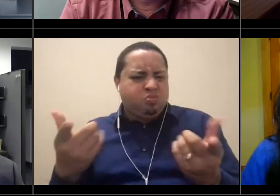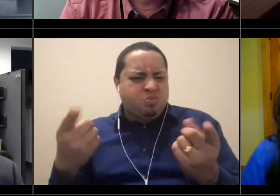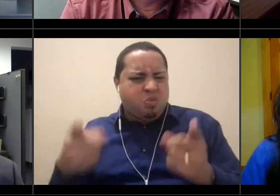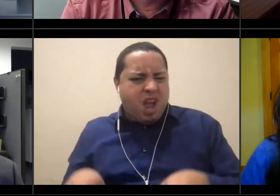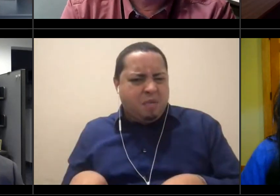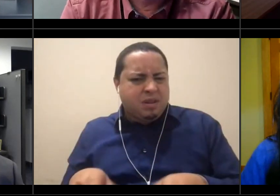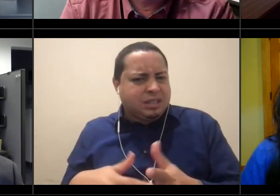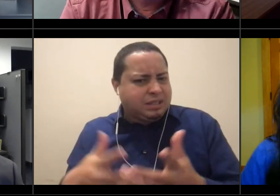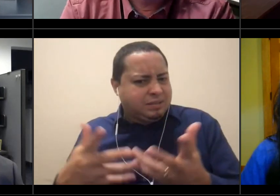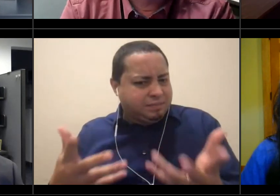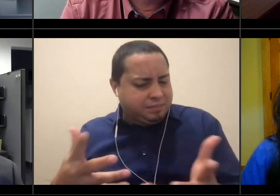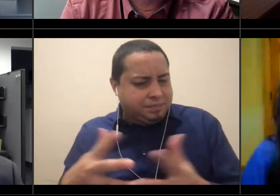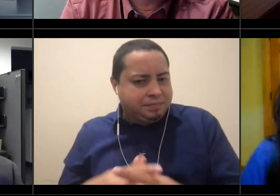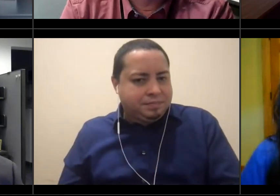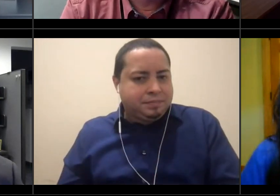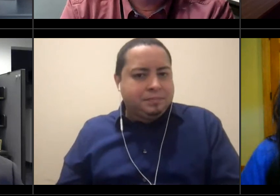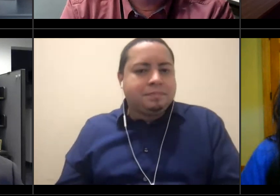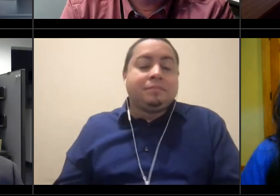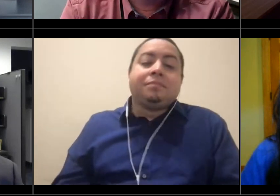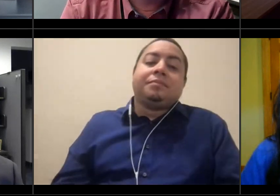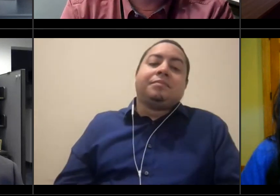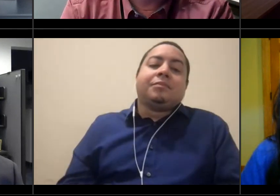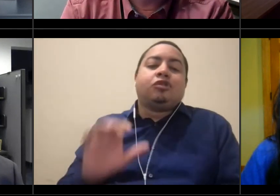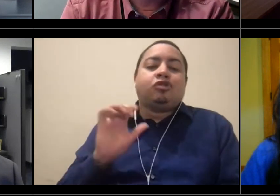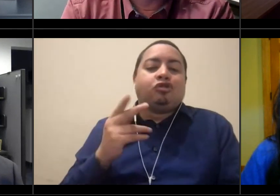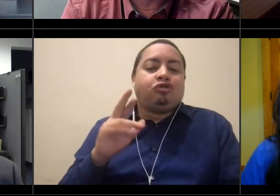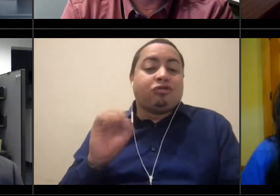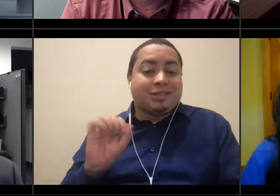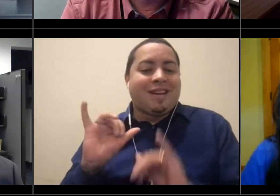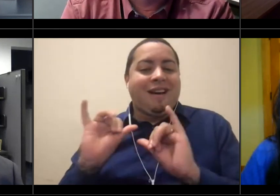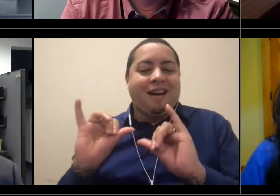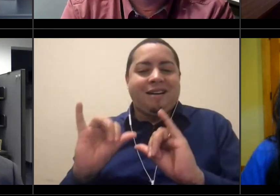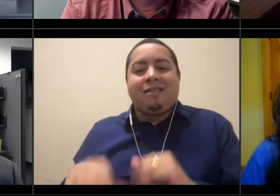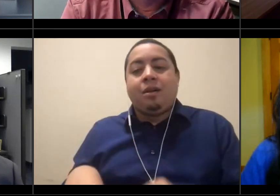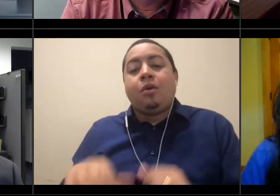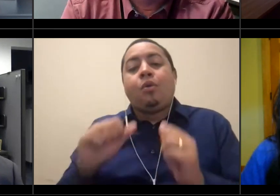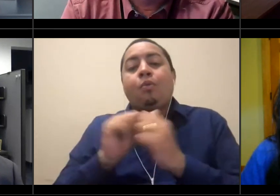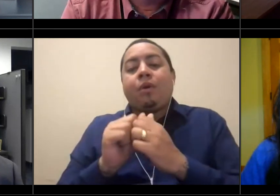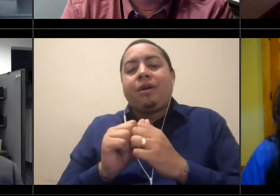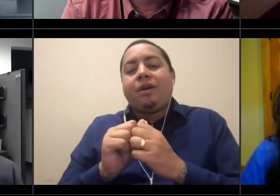Ah, so we have with satellite operations, we have a lot of redundancy and power.